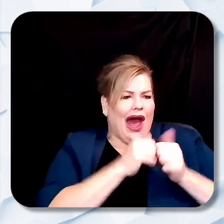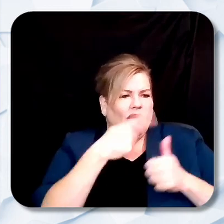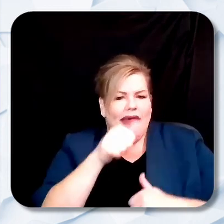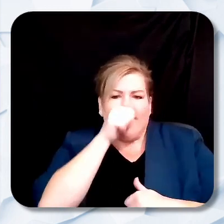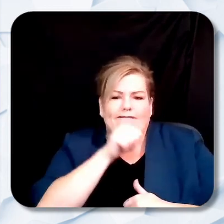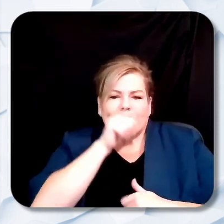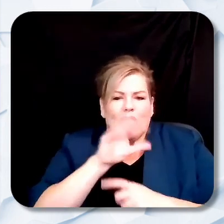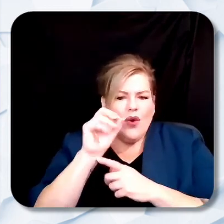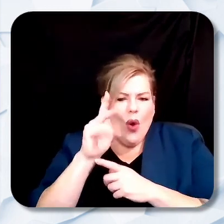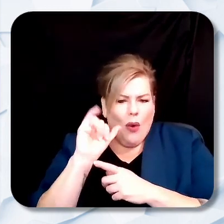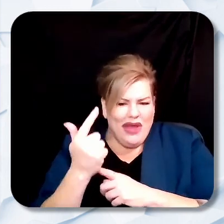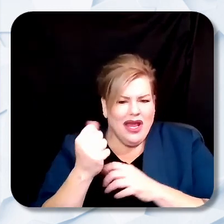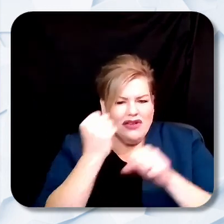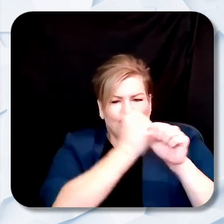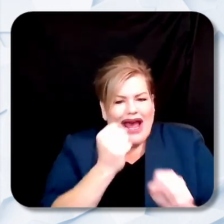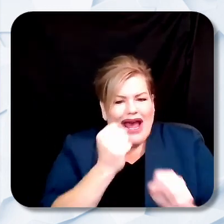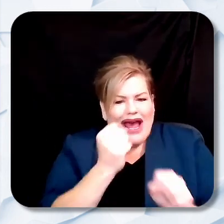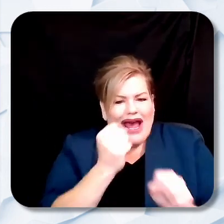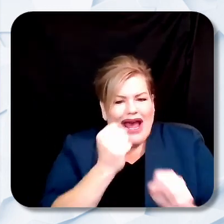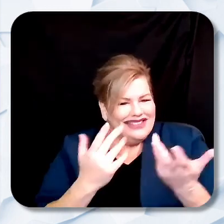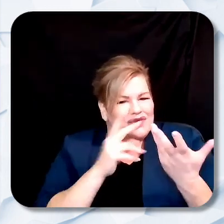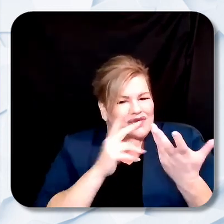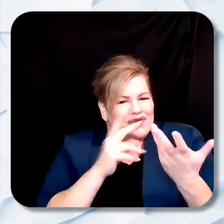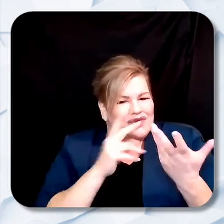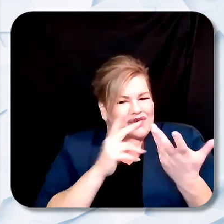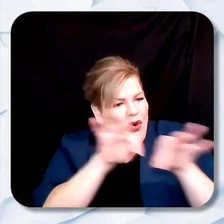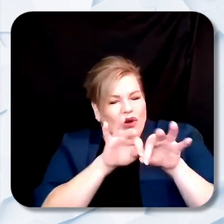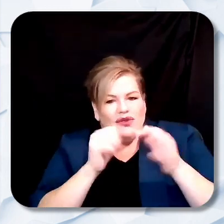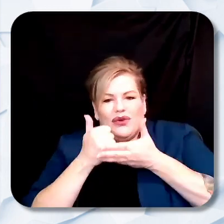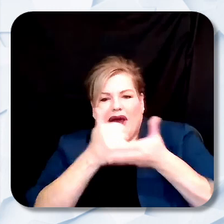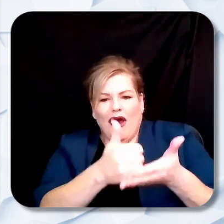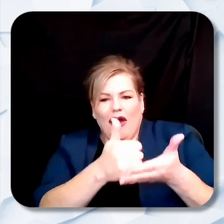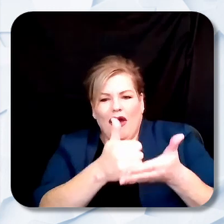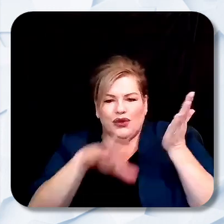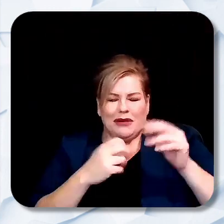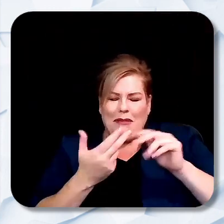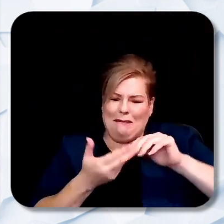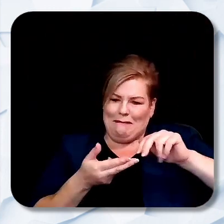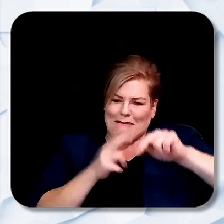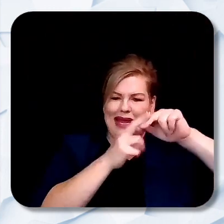overall wellness efforts, and really helping them build a plan for what? What are healthy behaviors